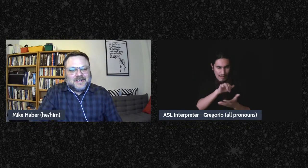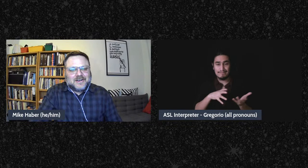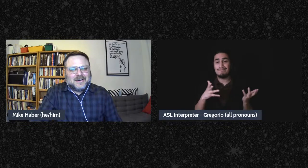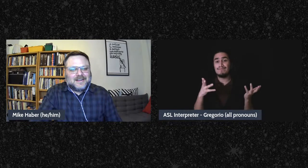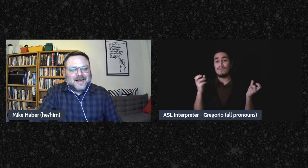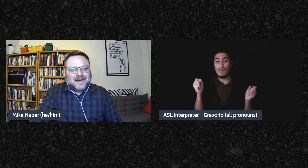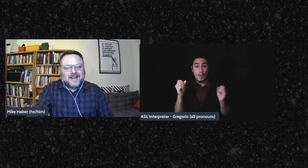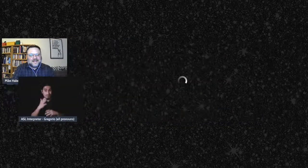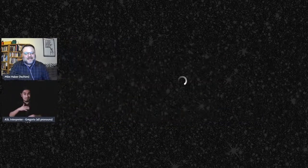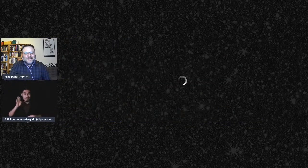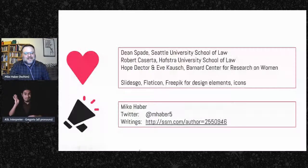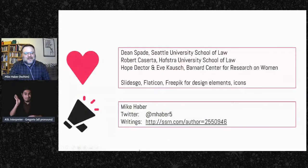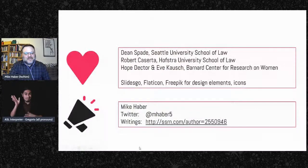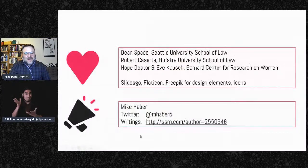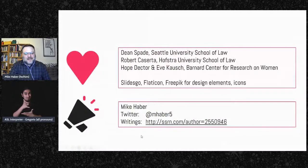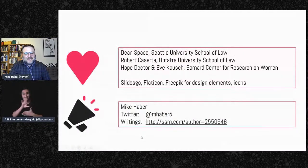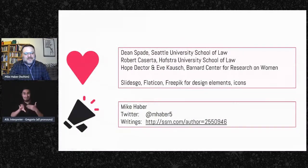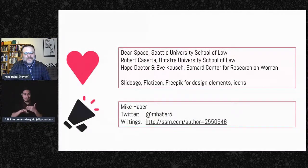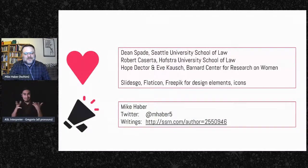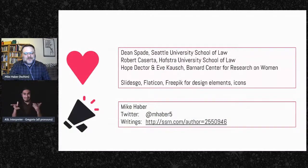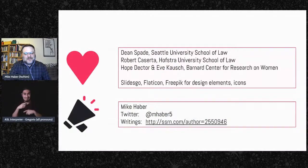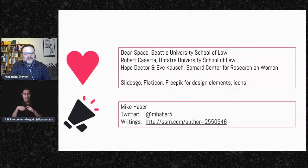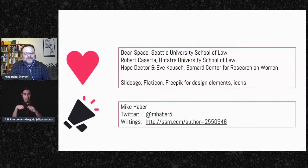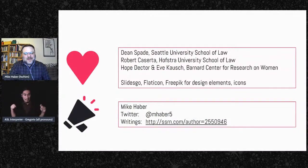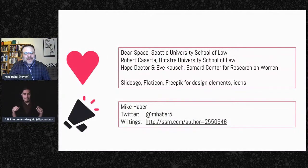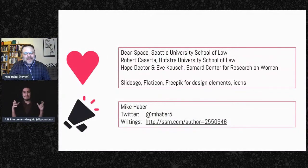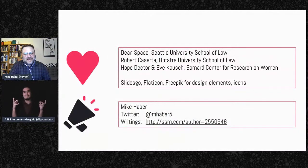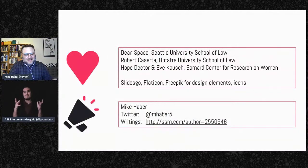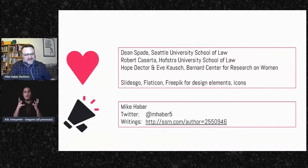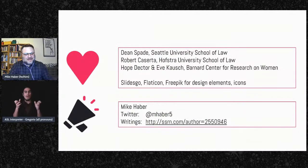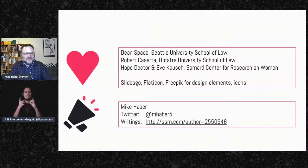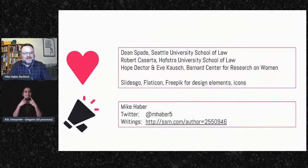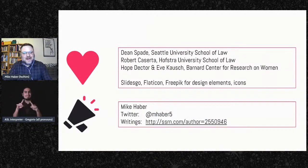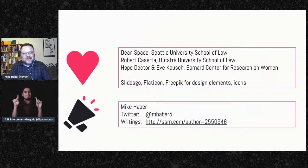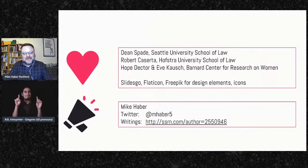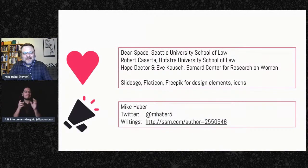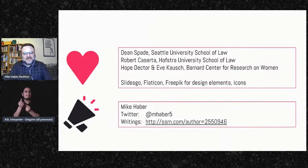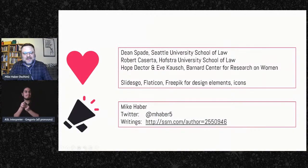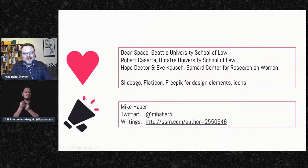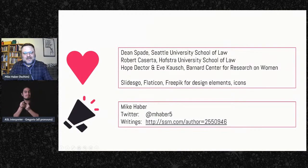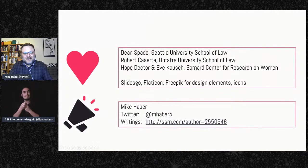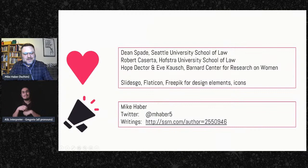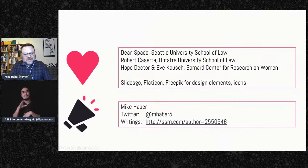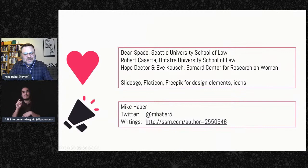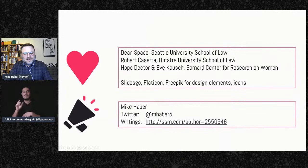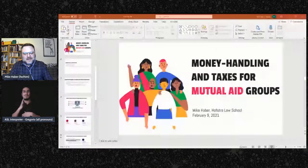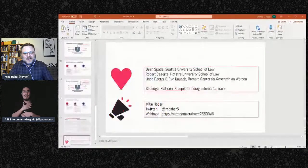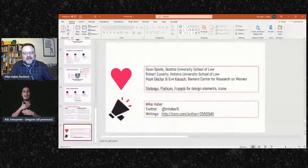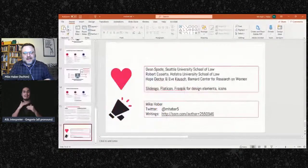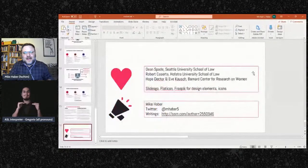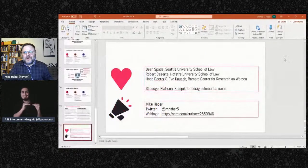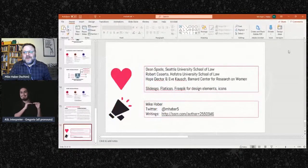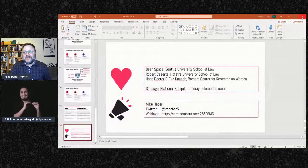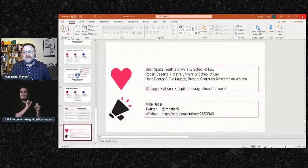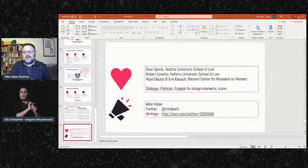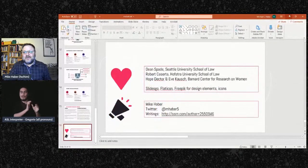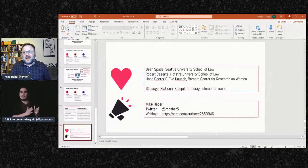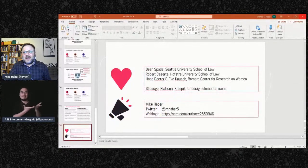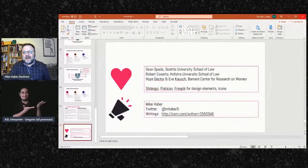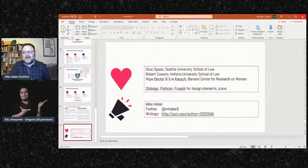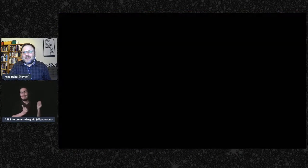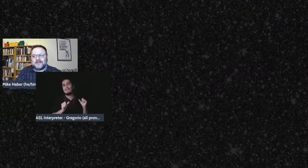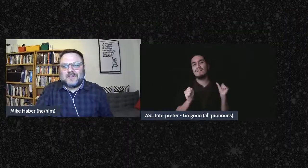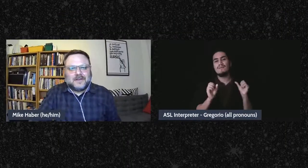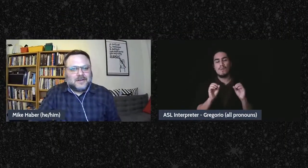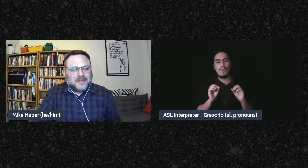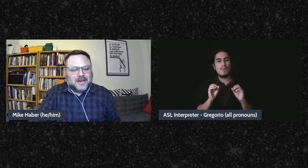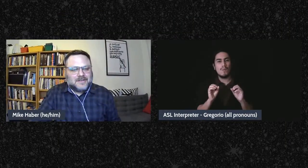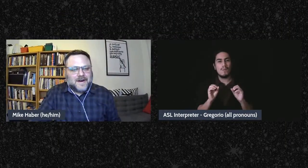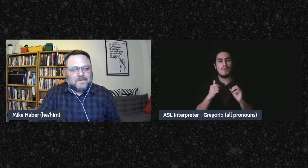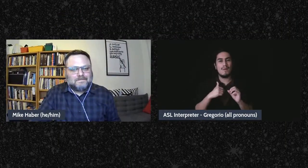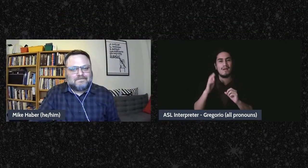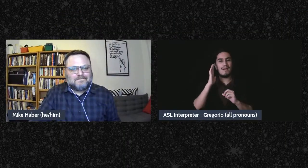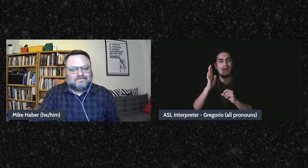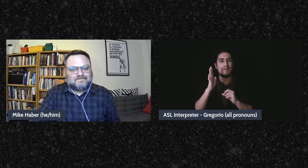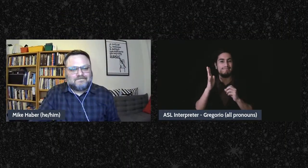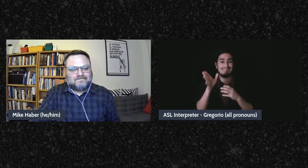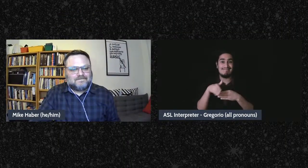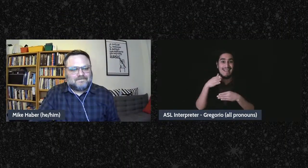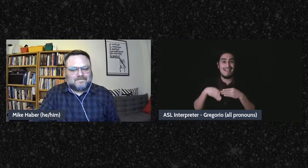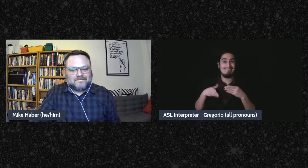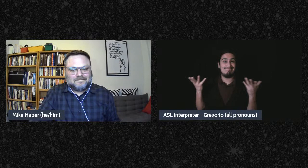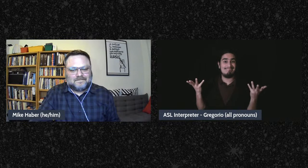here - little shout out to my colleagues here. And I'm going to end there. DEAN: